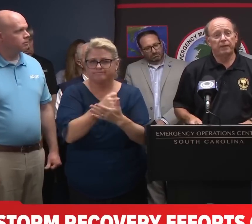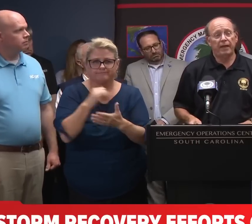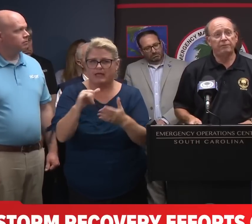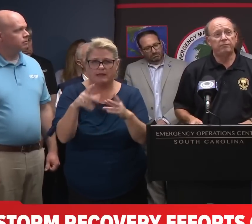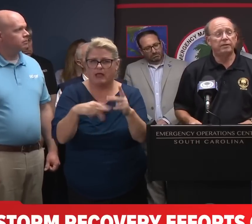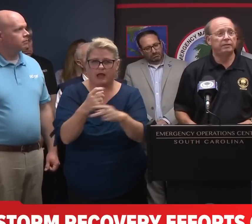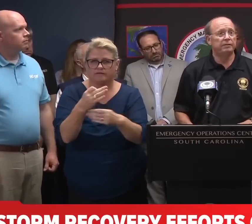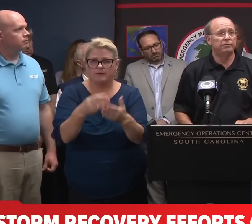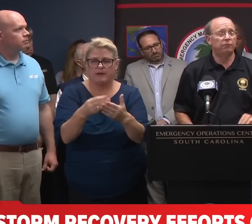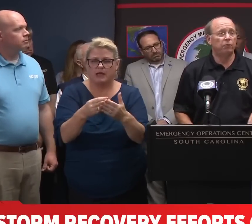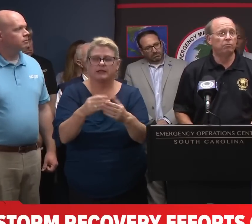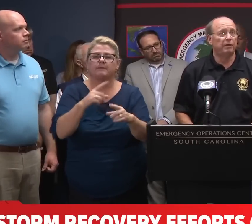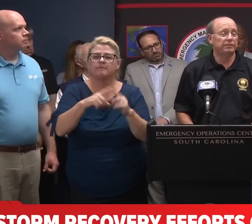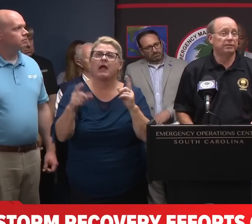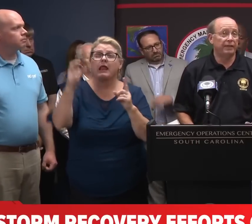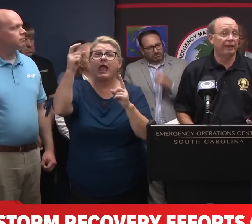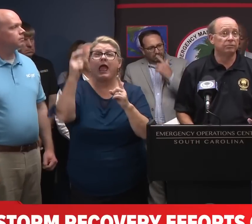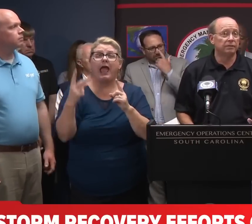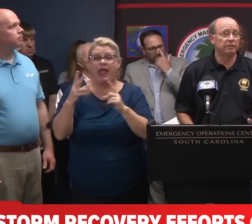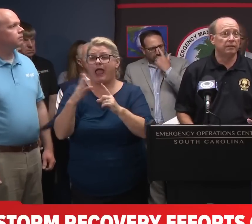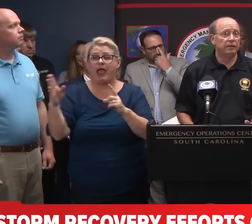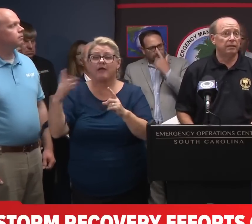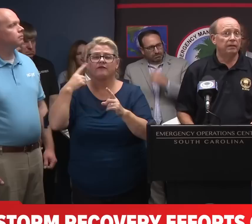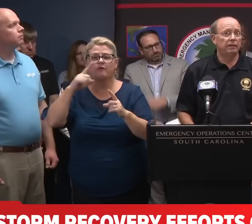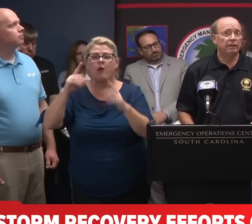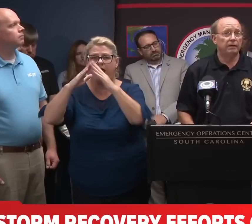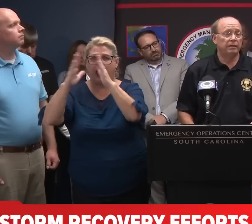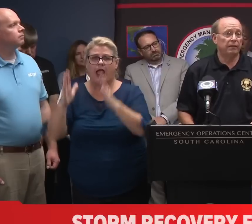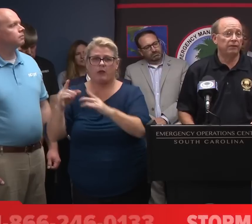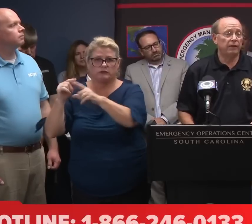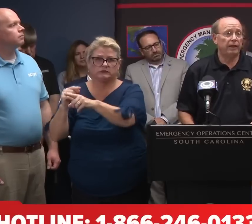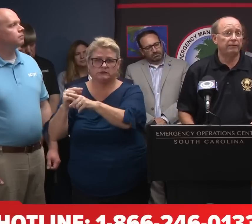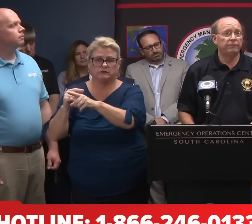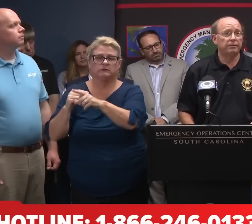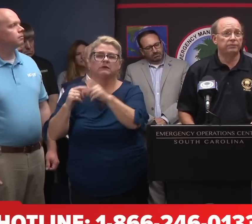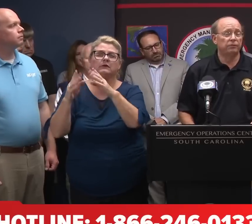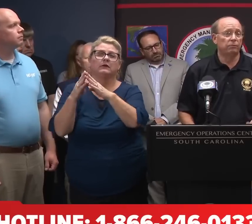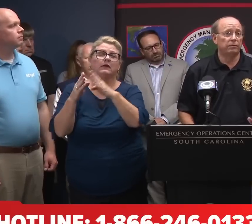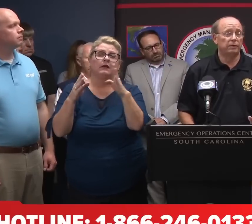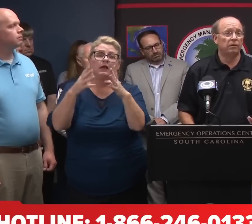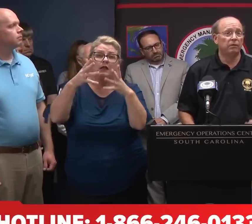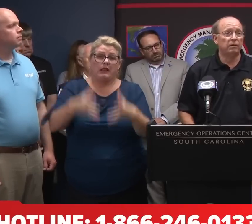Half of it is for basically housing. Uh And the other half is for what they call